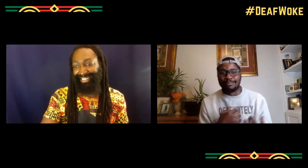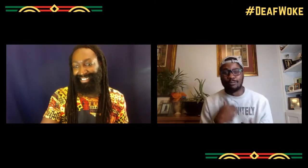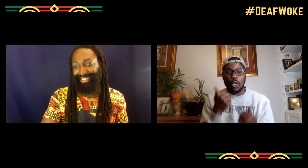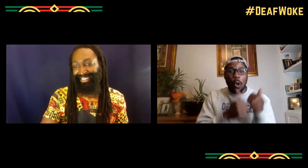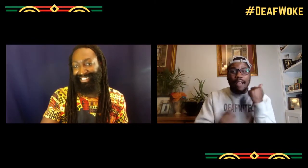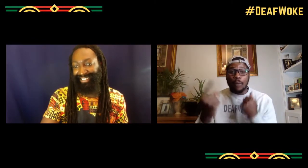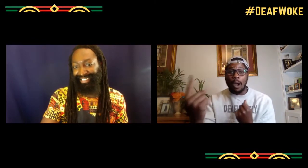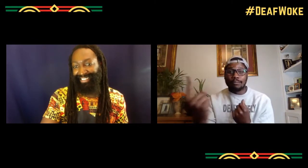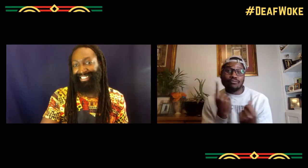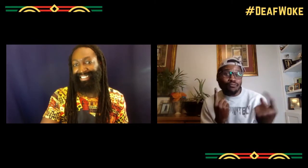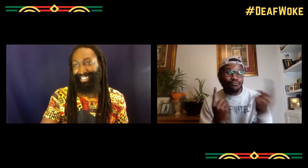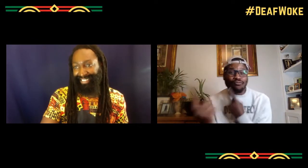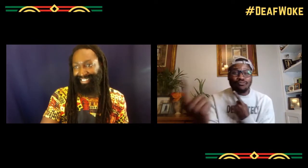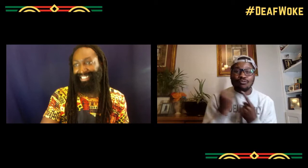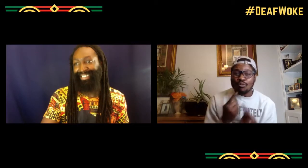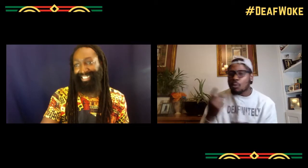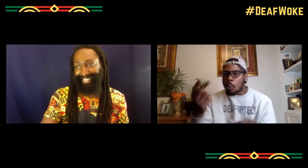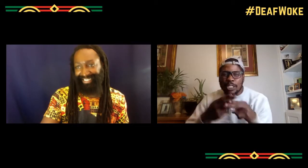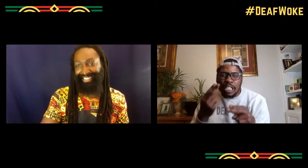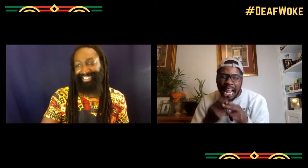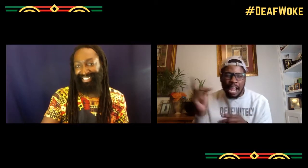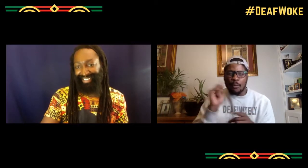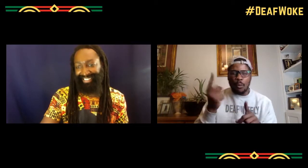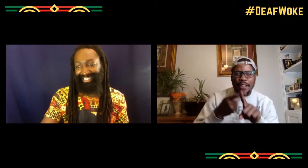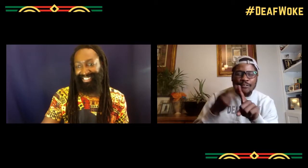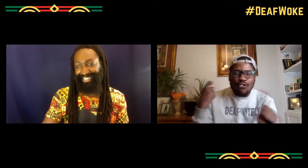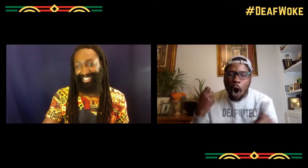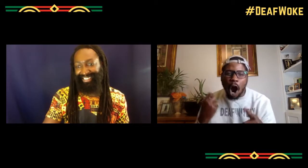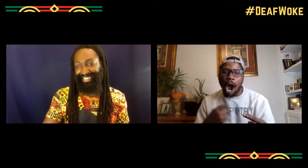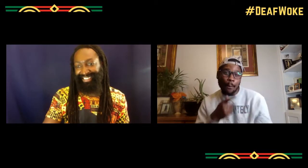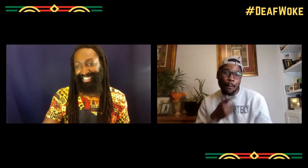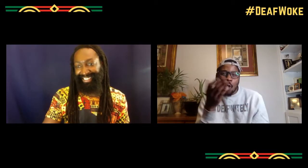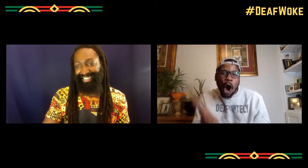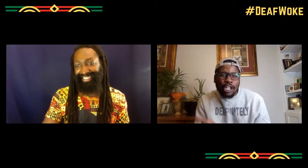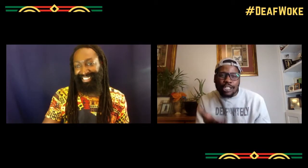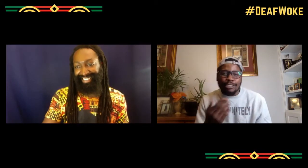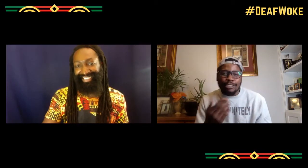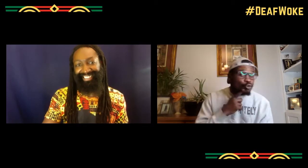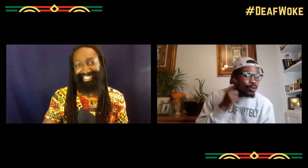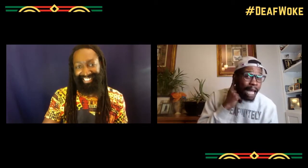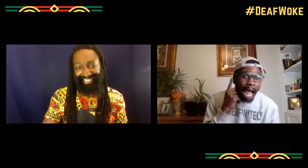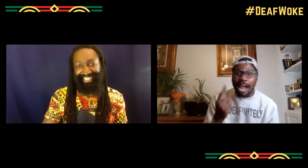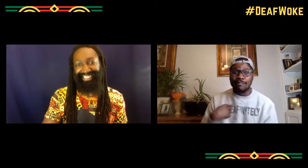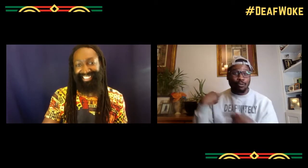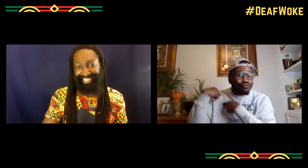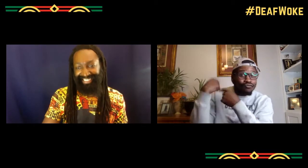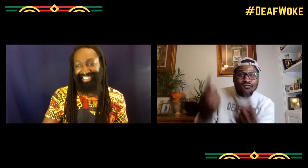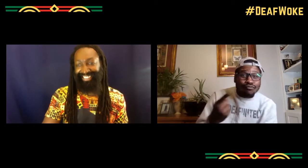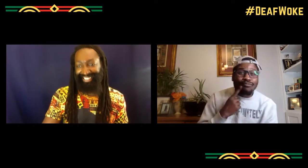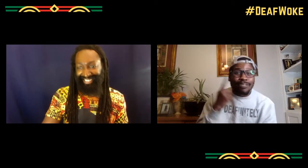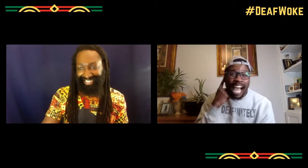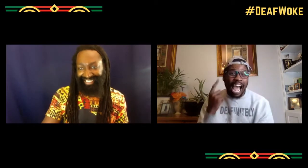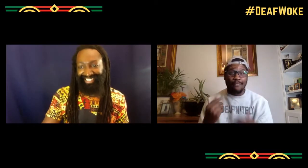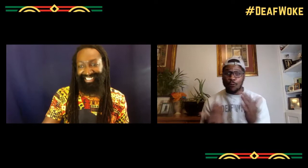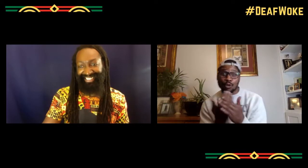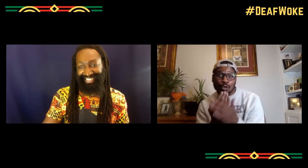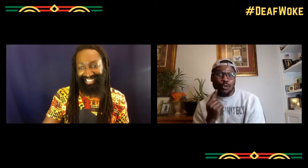I didn't really know how to communicate, but people would come up to me, ask me what my name, where I'm from, who I am, am I deaf.